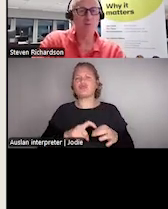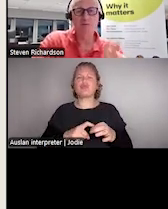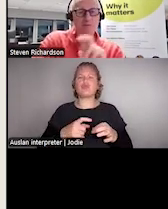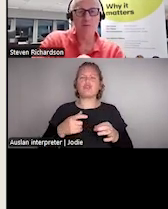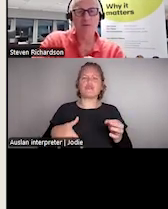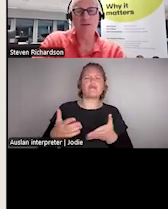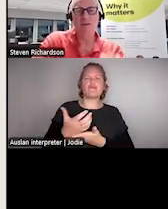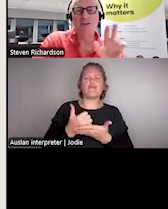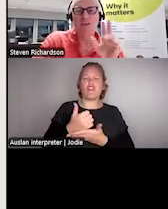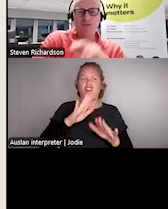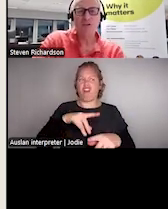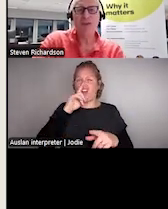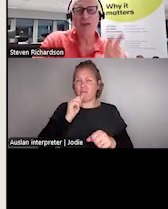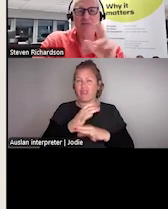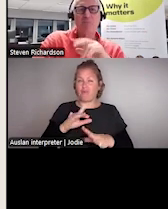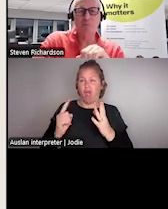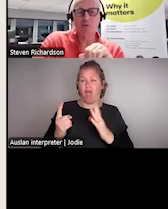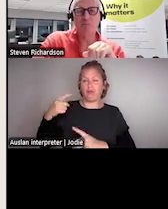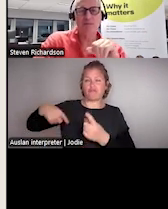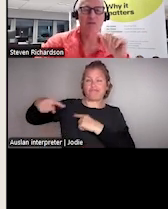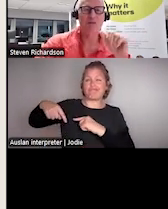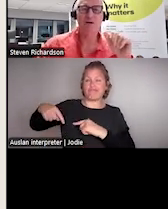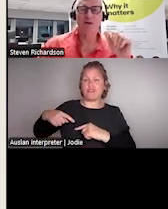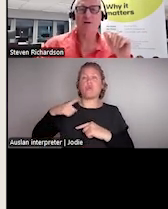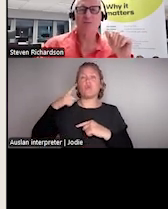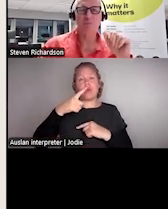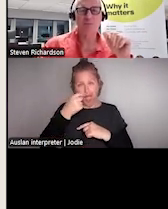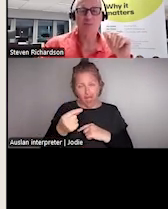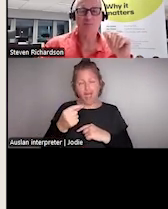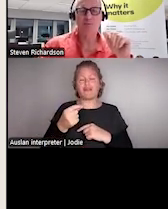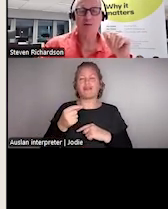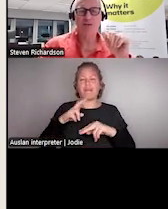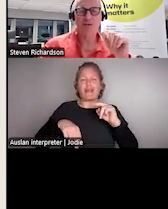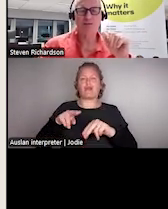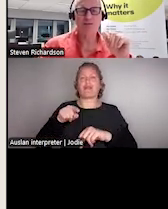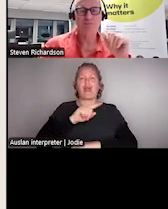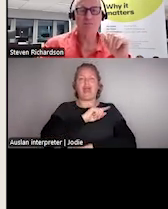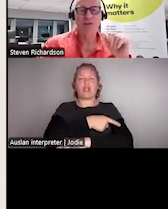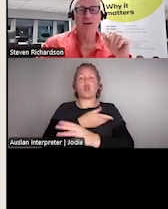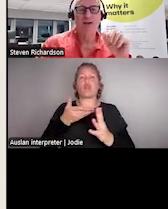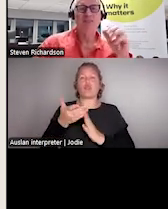believe what's happening here." So you can build up a bit of momentum with your ambassadors.